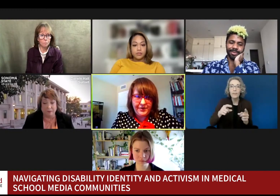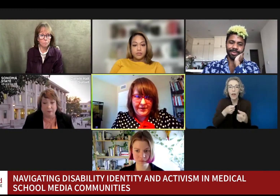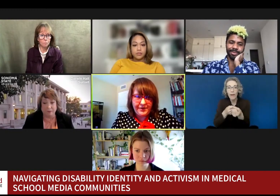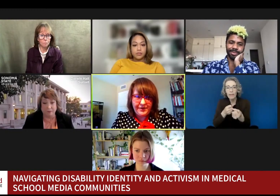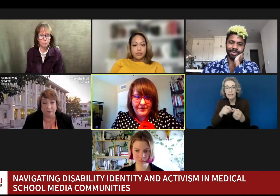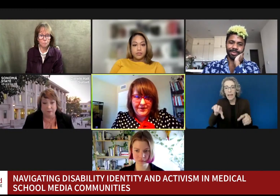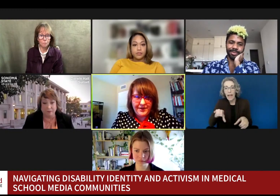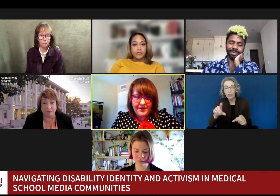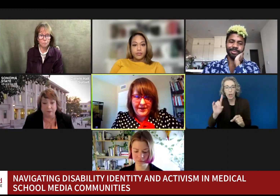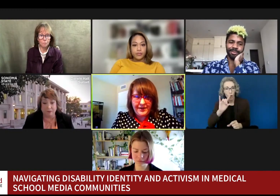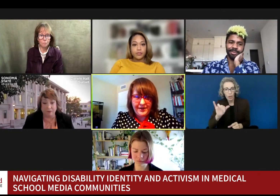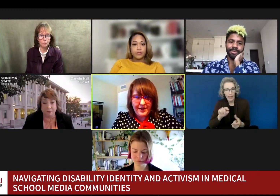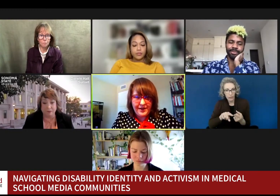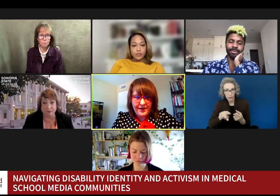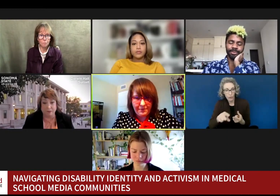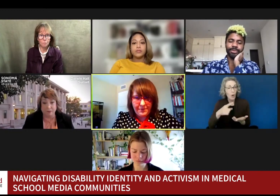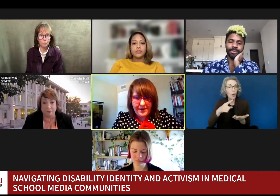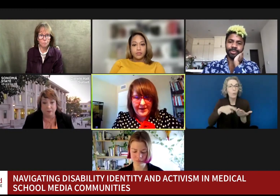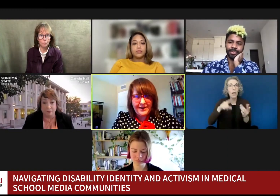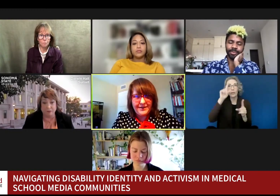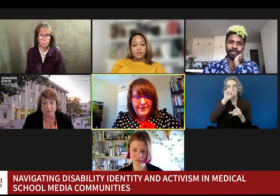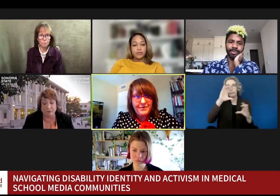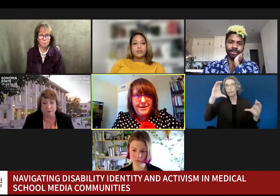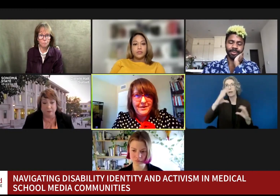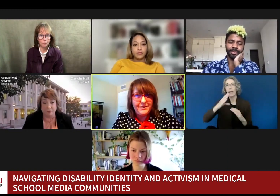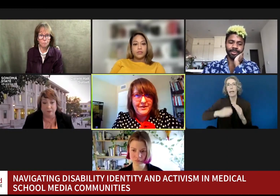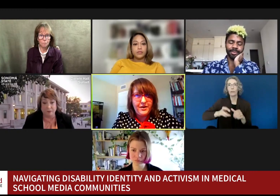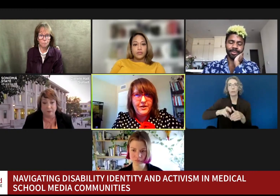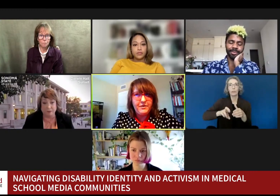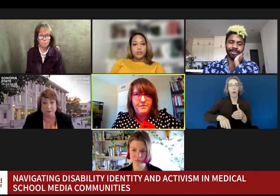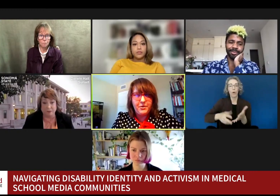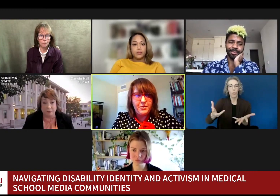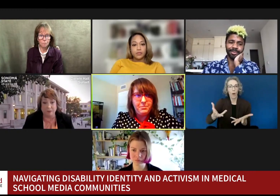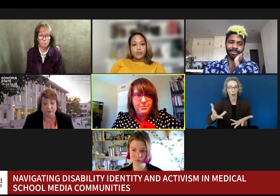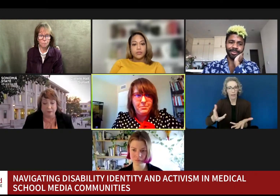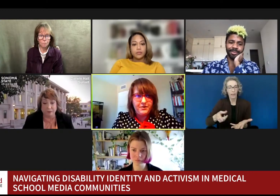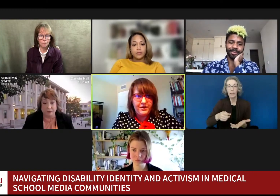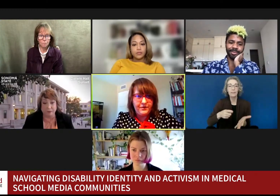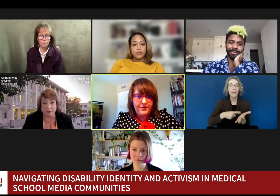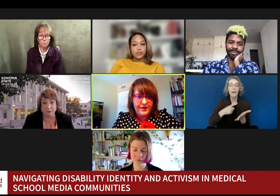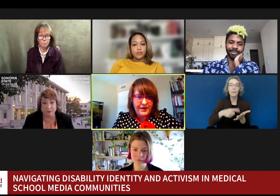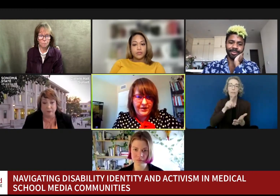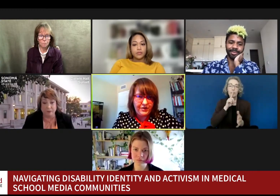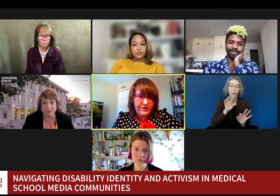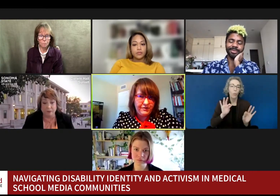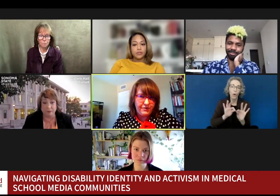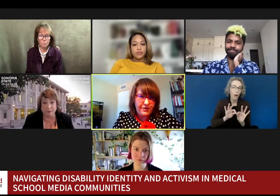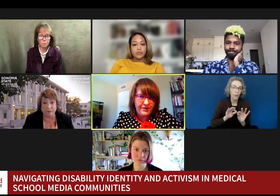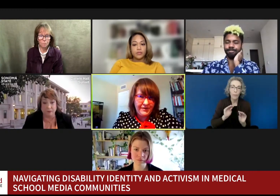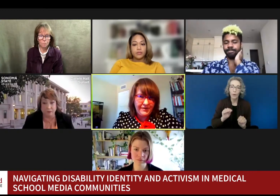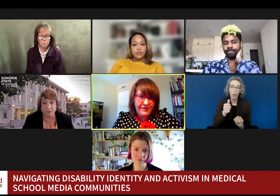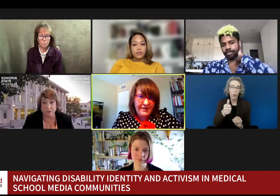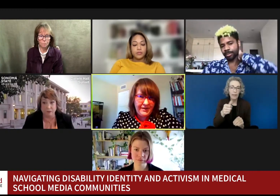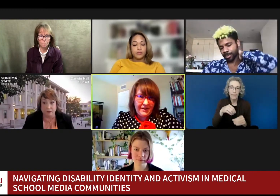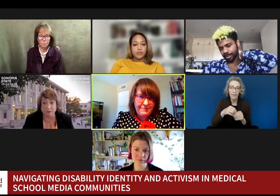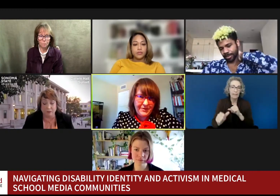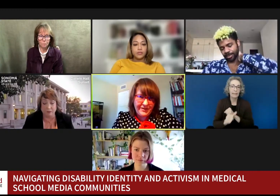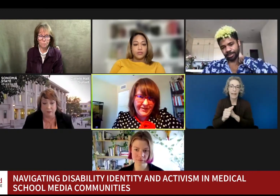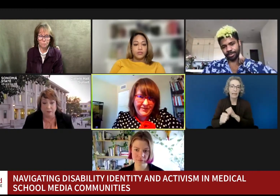What do you see the end result being and sometimes it. It's not worth putting yourself in danger for just getting a professor back